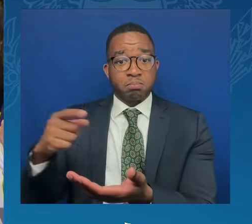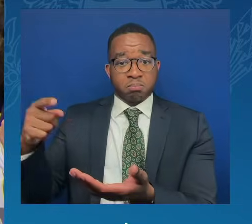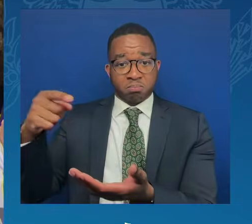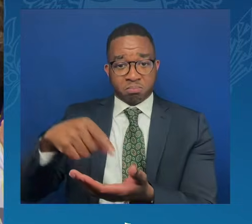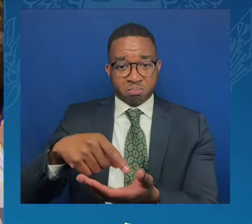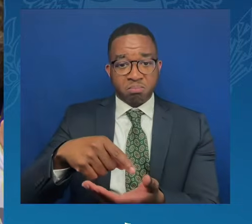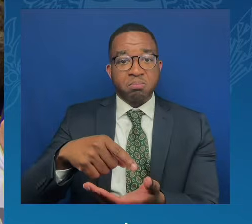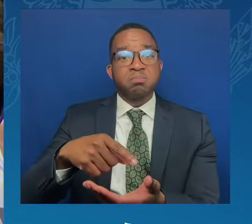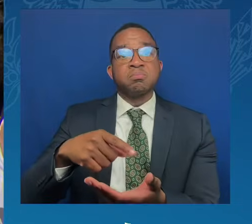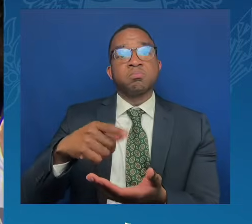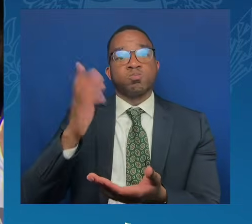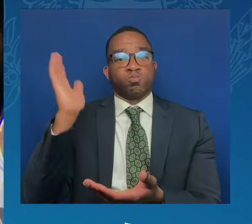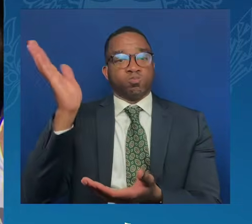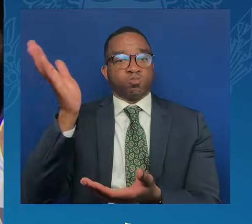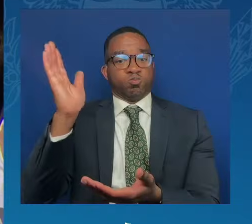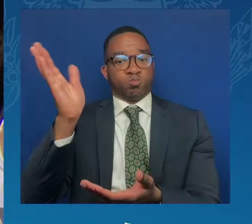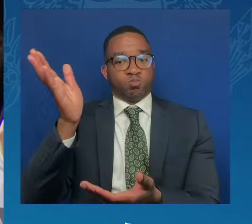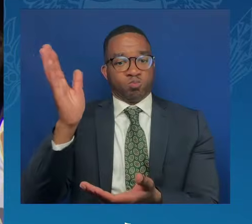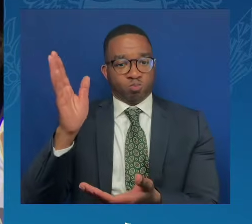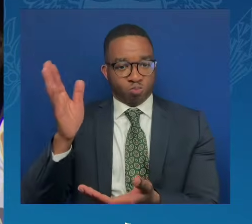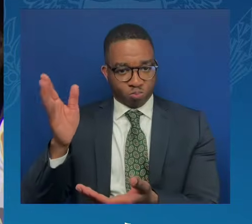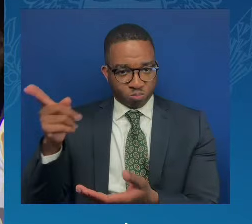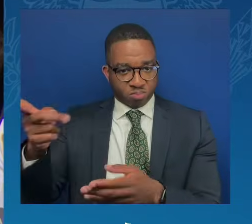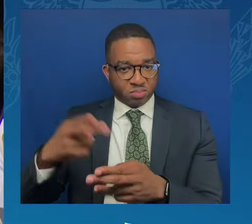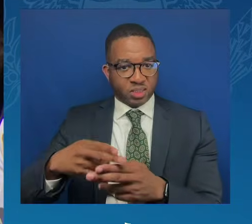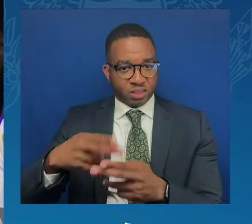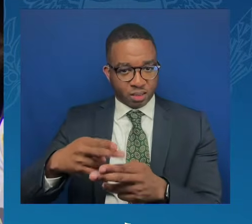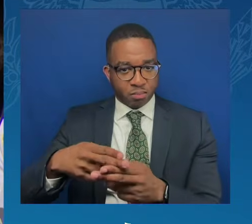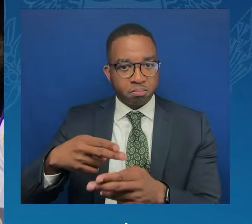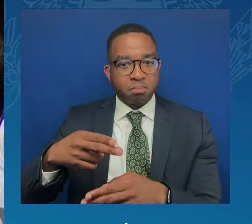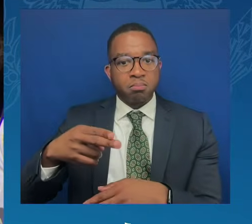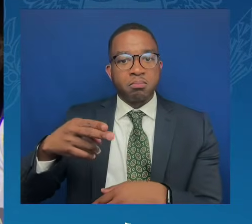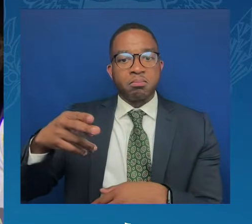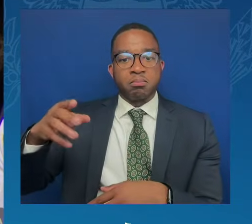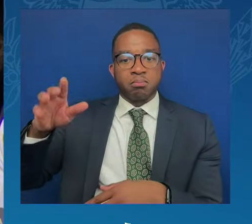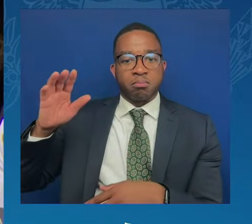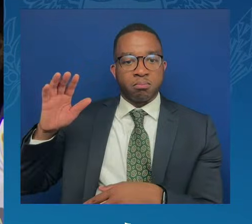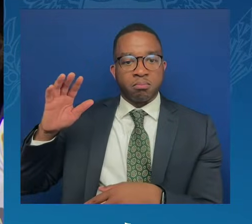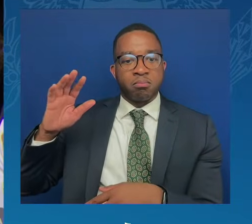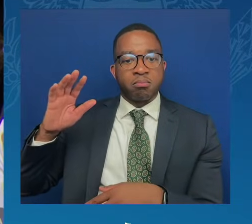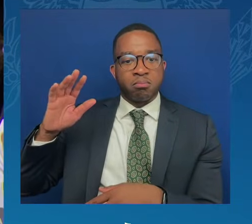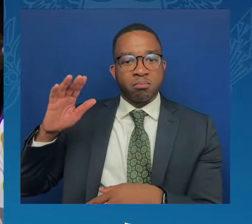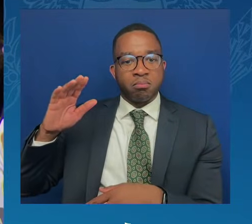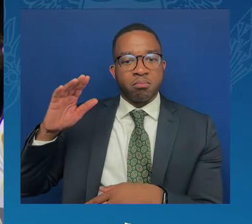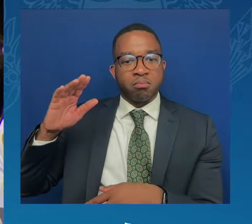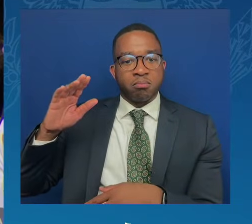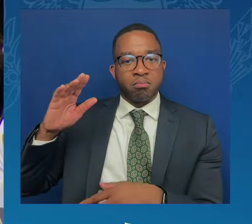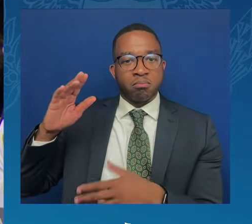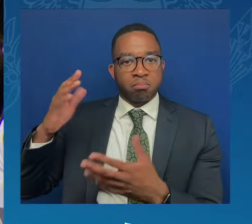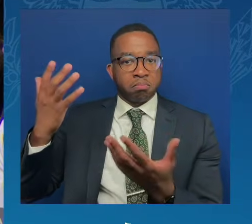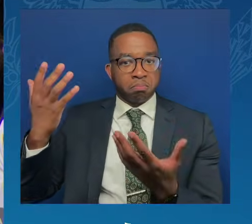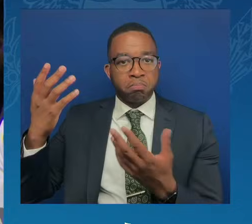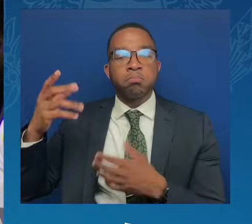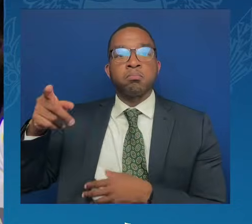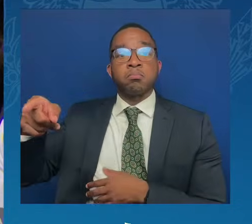President von der Leyen: President Amherd, Viola. President Zelensky, Volodymyr. Vice President Harris, Kamala.